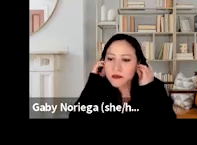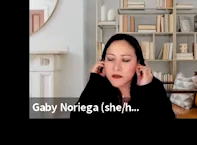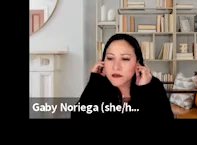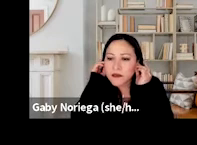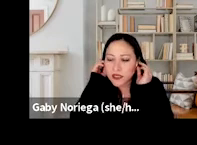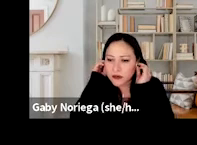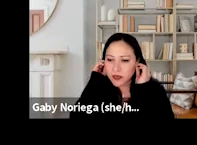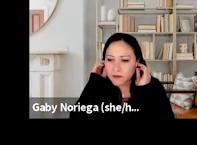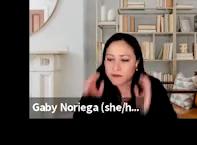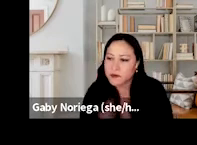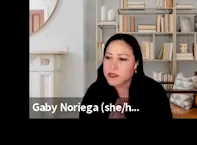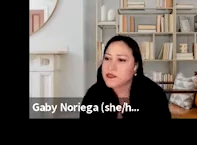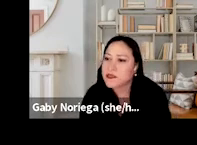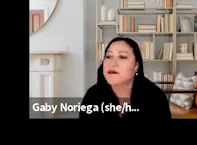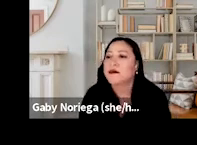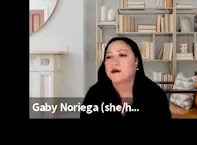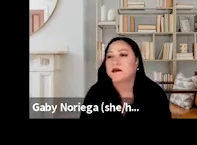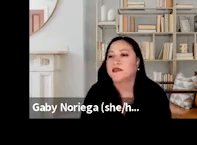Gaby Noriega (she/hers), SCEC: Oh. Gaby Noriega (she/hers), SCEC: I don't think we can hear you.